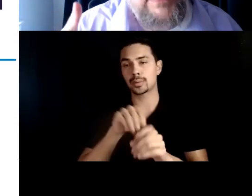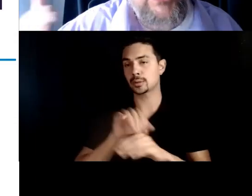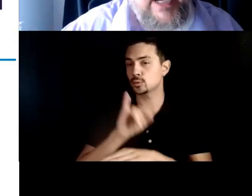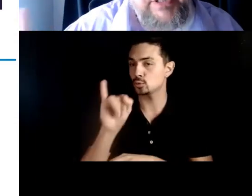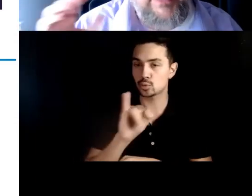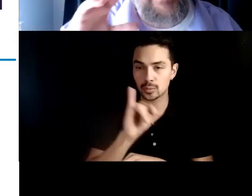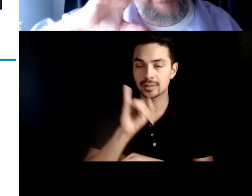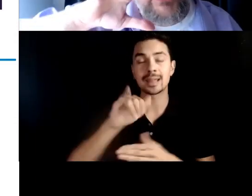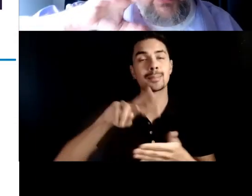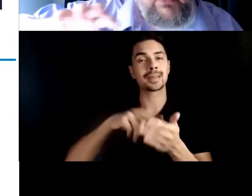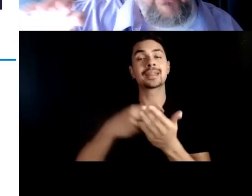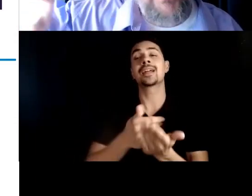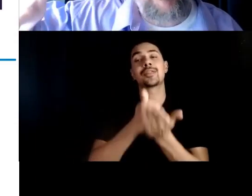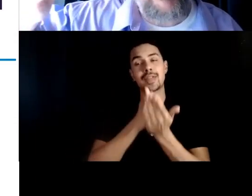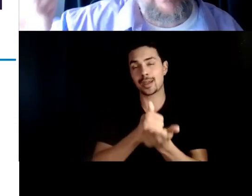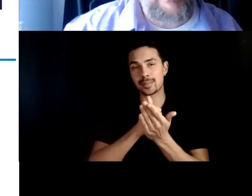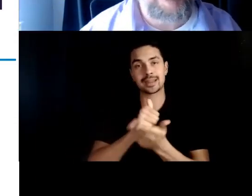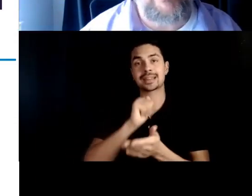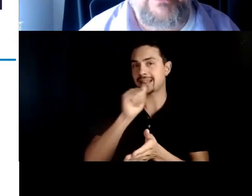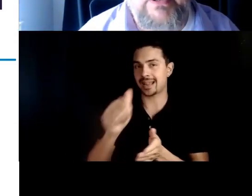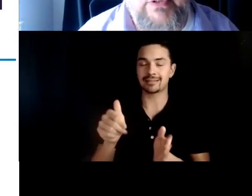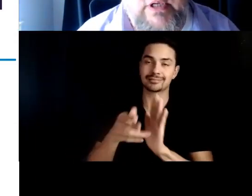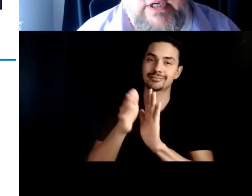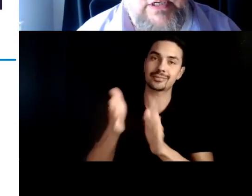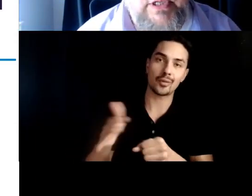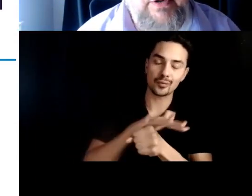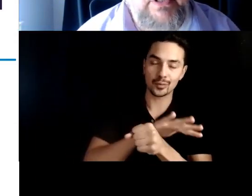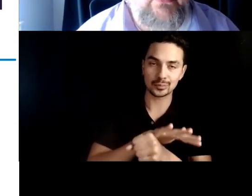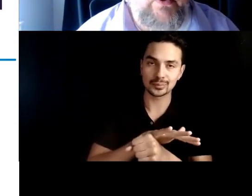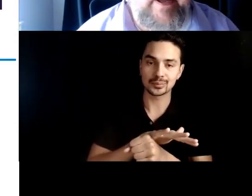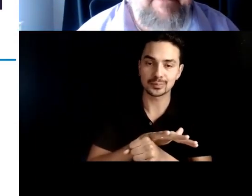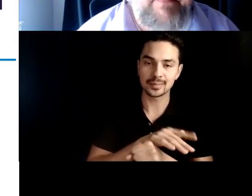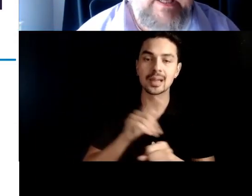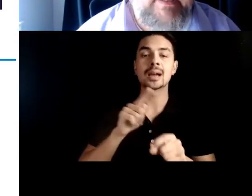And this is changing again as we've moved from gender identity disorder to gender dysphoria.